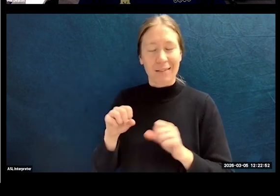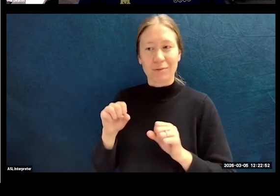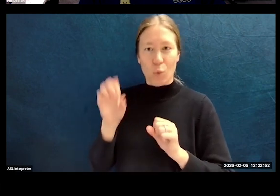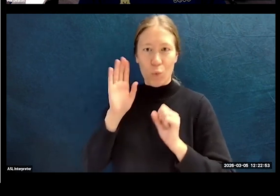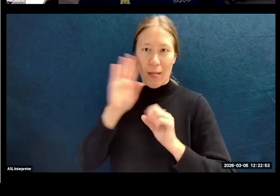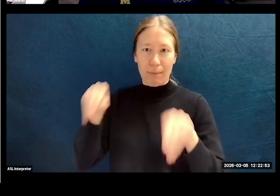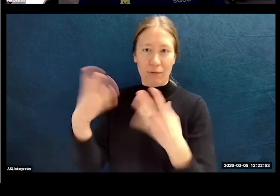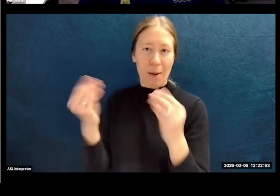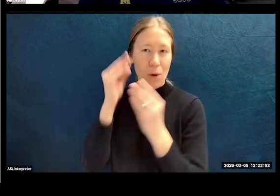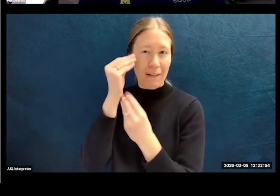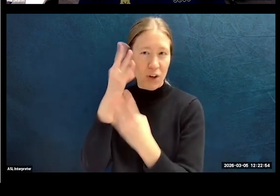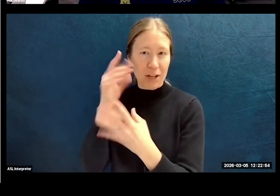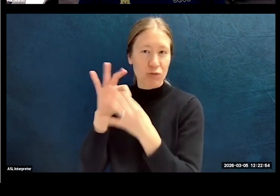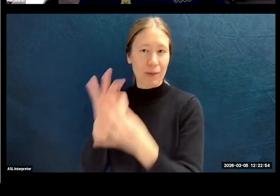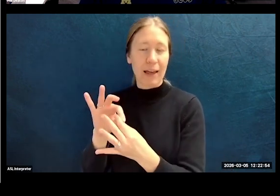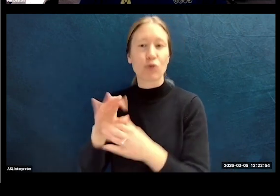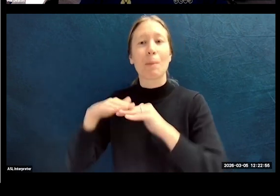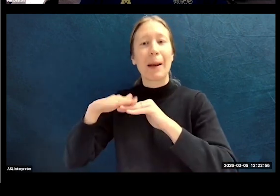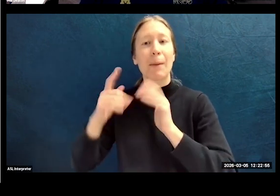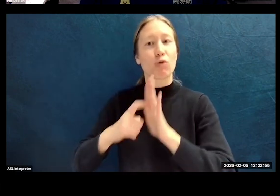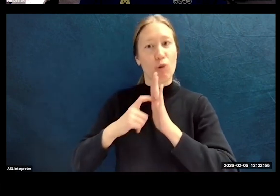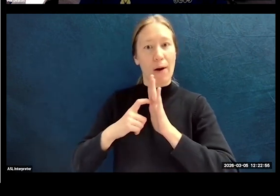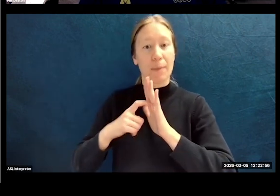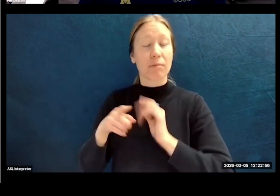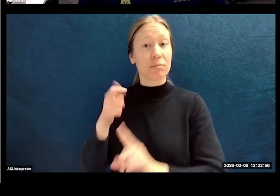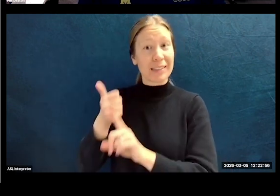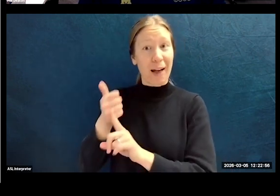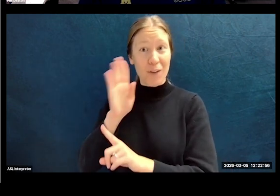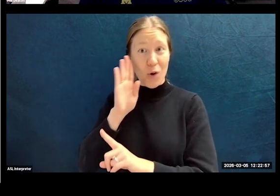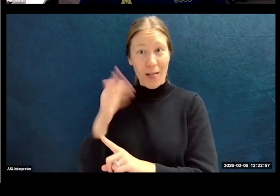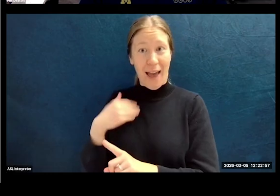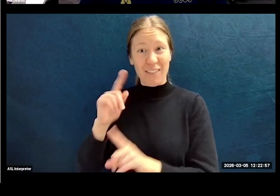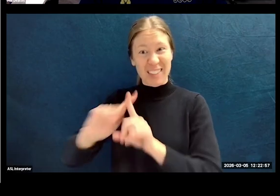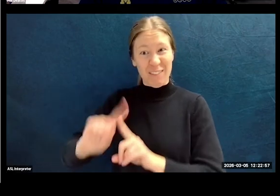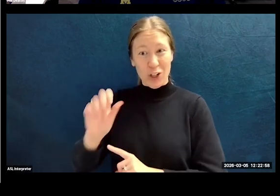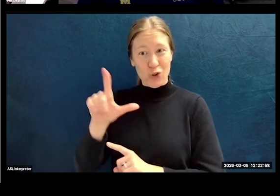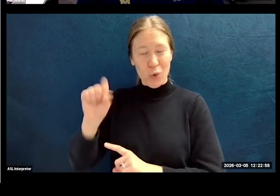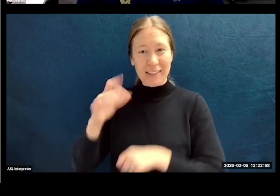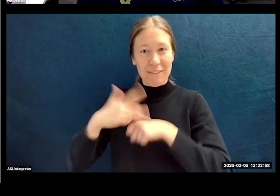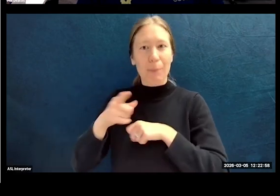And this also includes links to tools that can compare colors for you so you don't have to just independently make that judgment yourself.